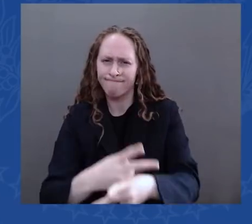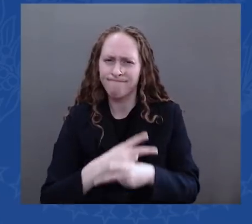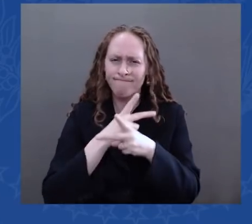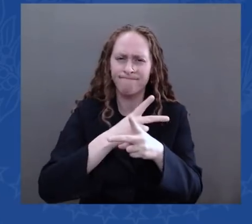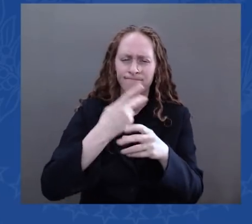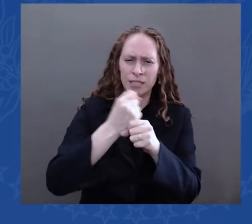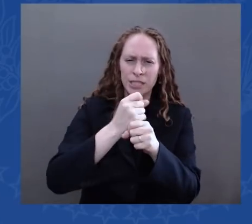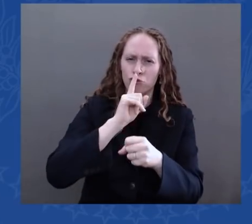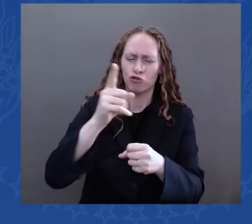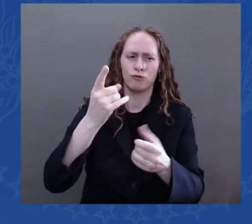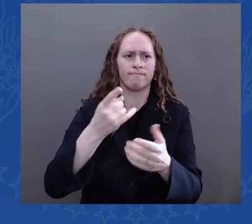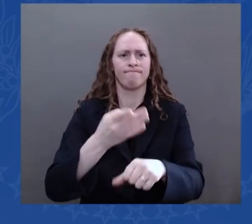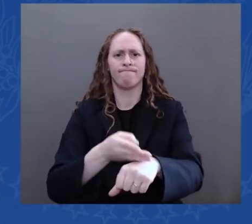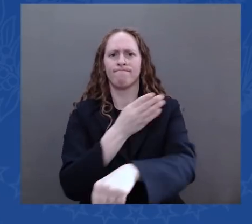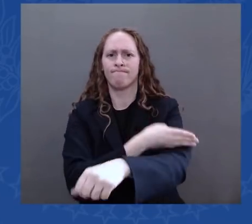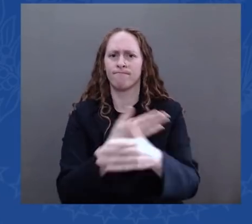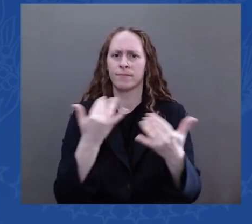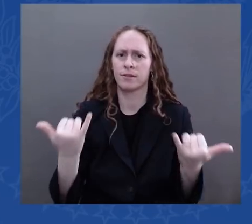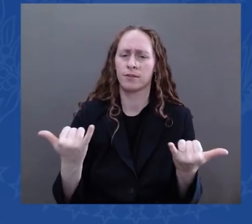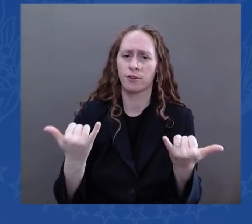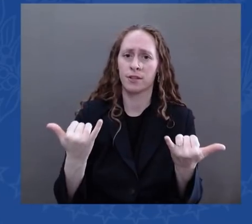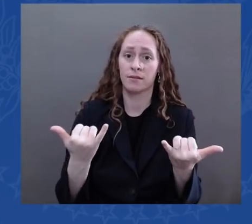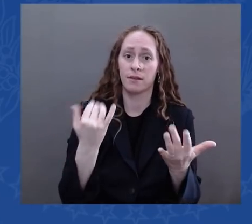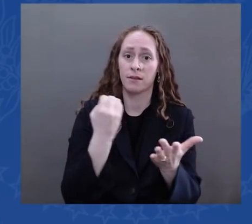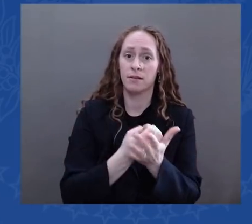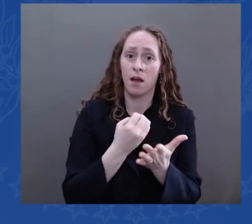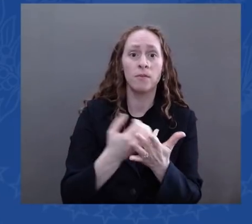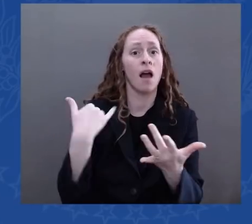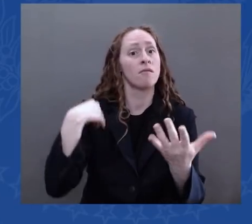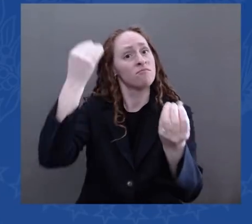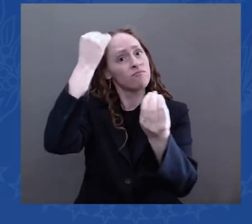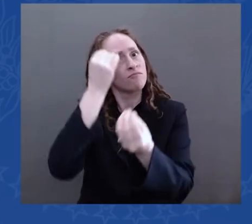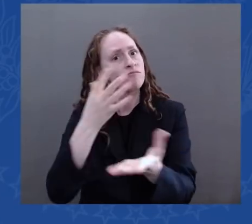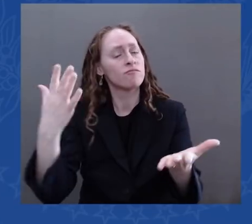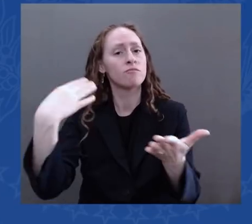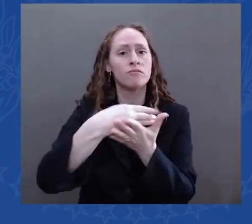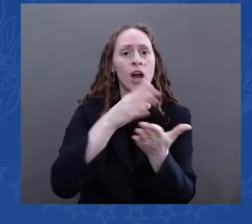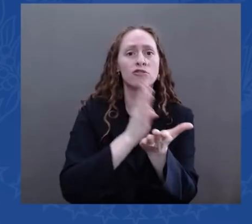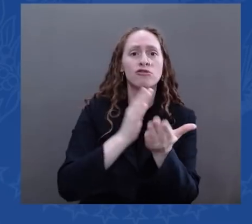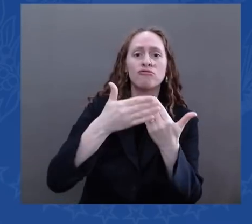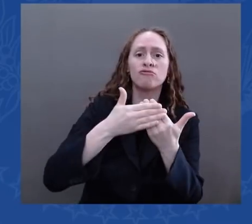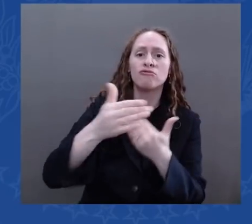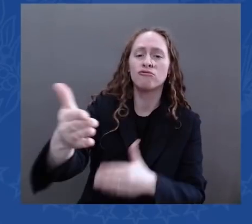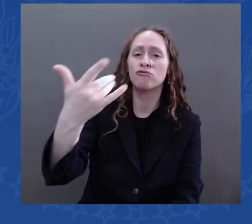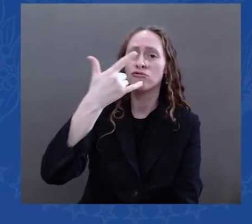It makes prudent investments in economic growth, a more equitable economy, while making sure corporations